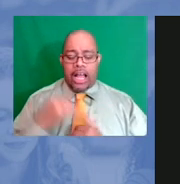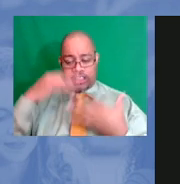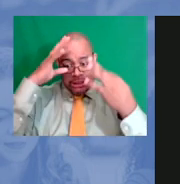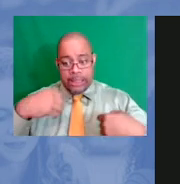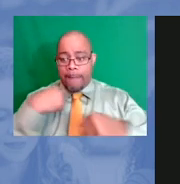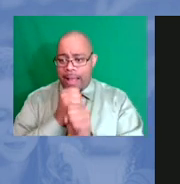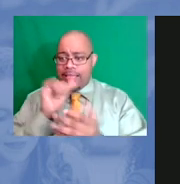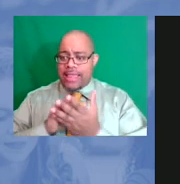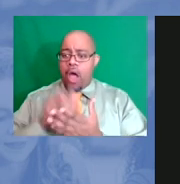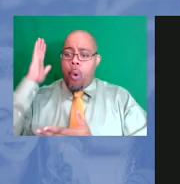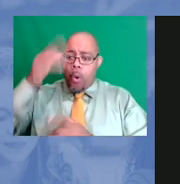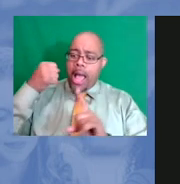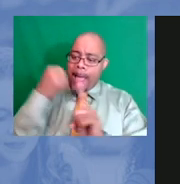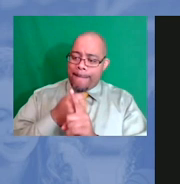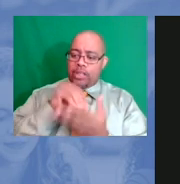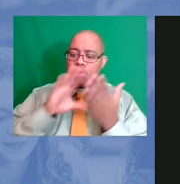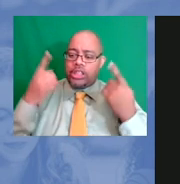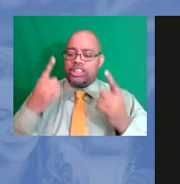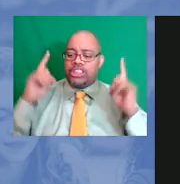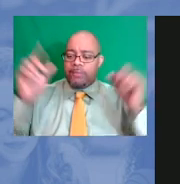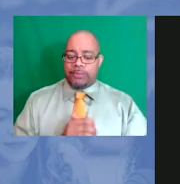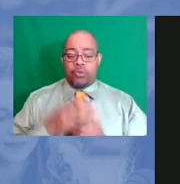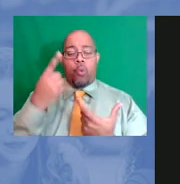STUDENT ACHIEVEMENT. SO ONE OF THE THINGS WE DID AS AN ADMINISTRATION